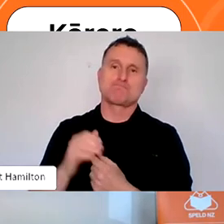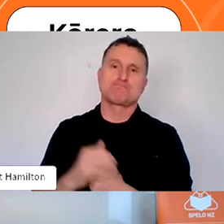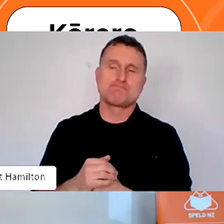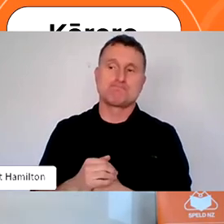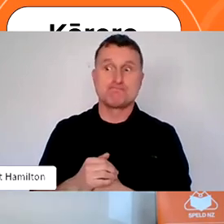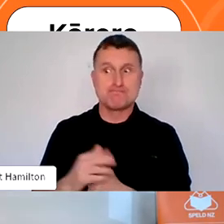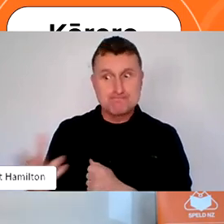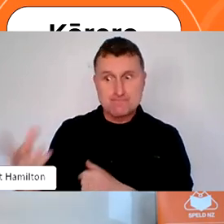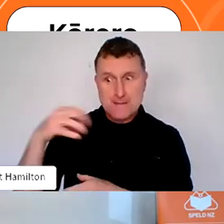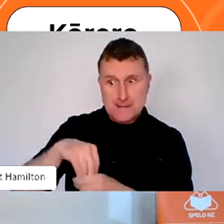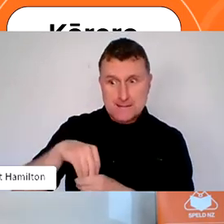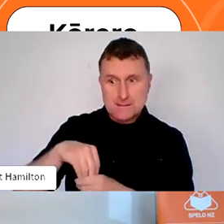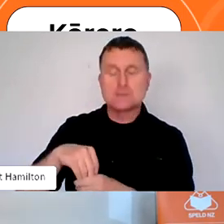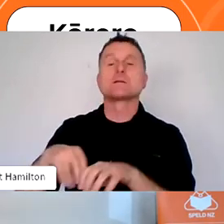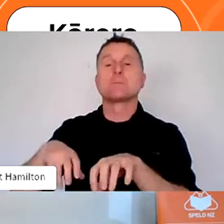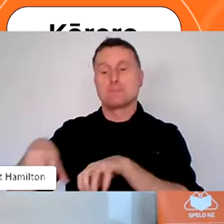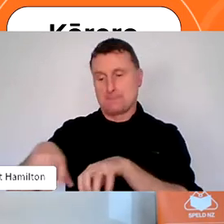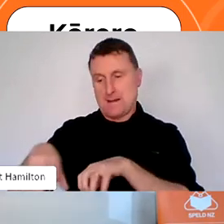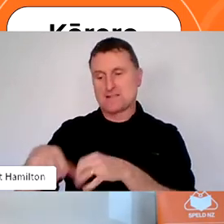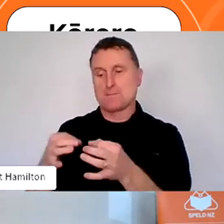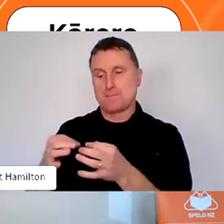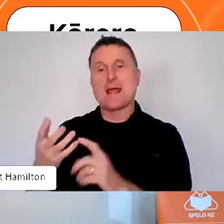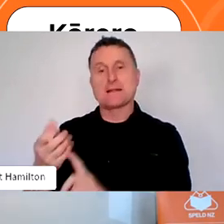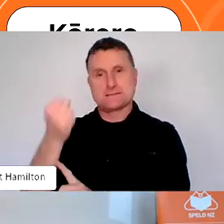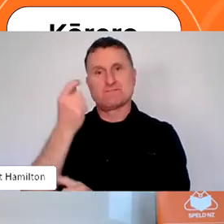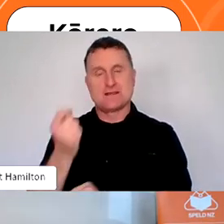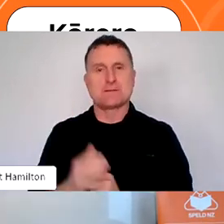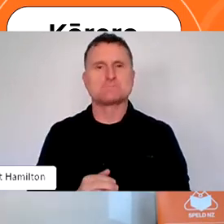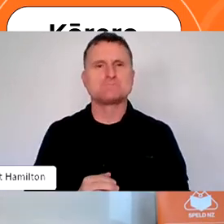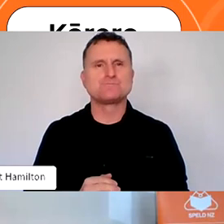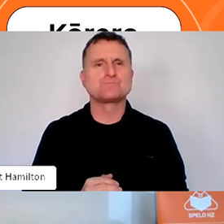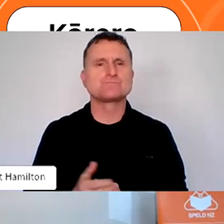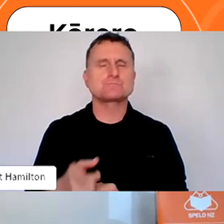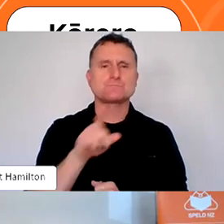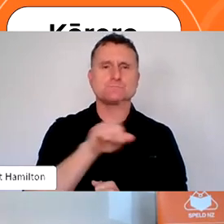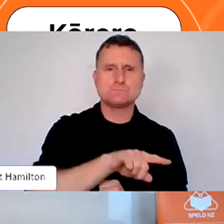our plan. Can I quickly, Jaden, make a comment. Right now there